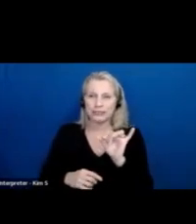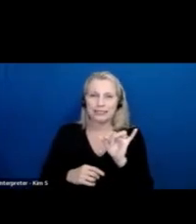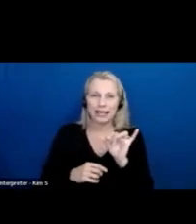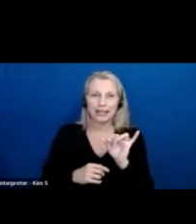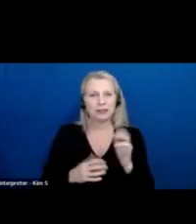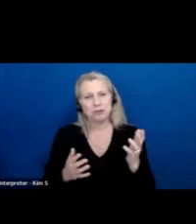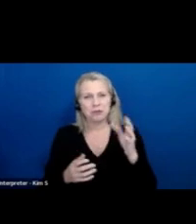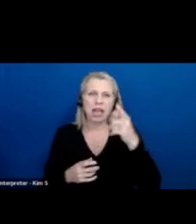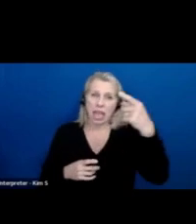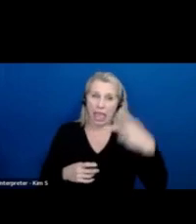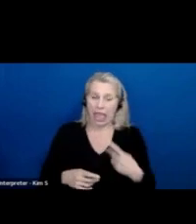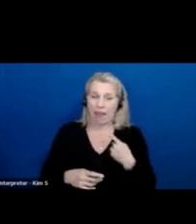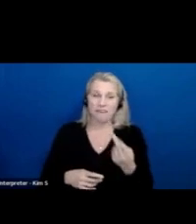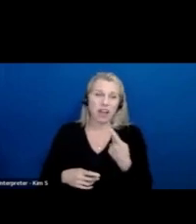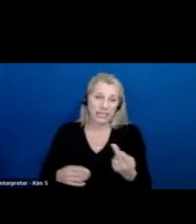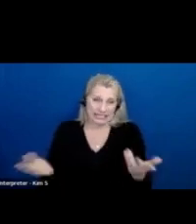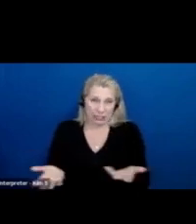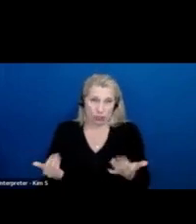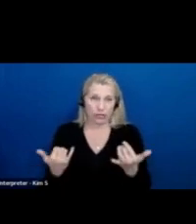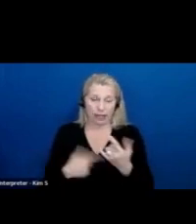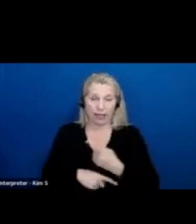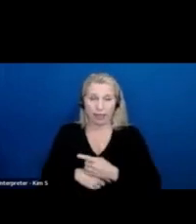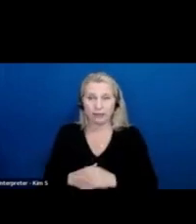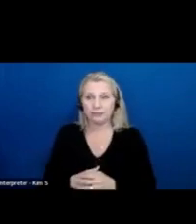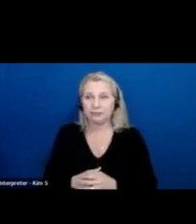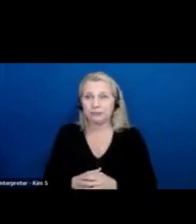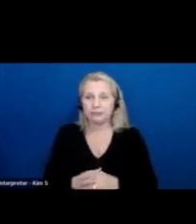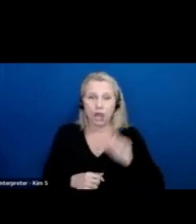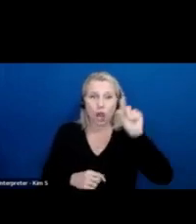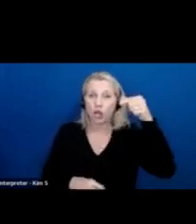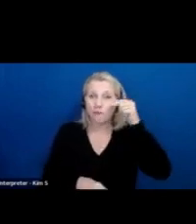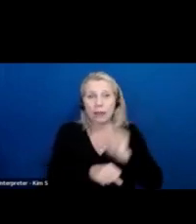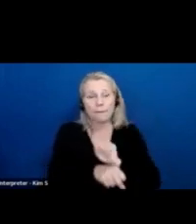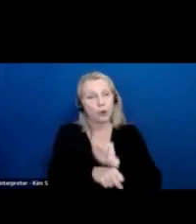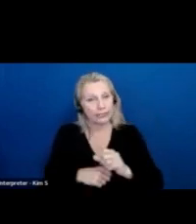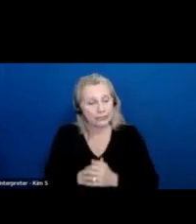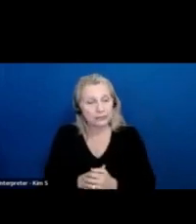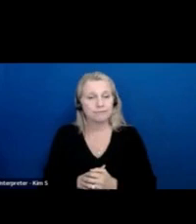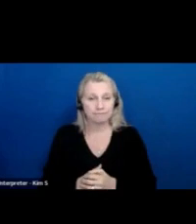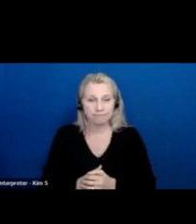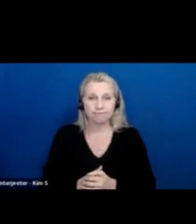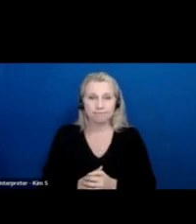half of us here today are government employees. Half of us